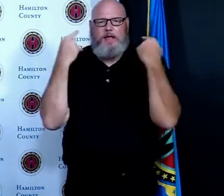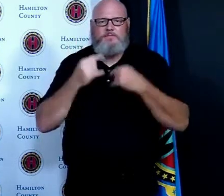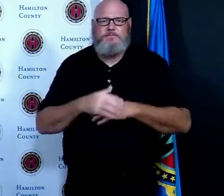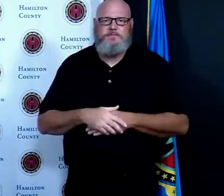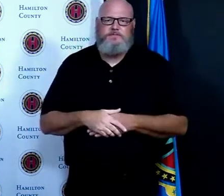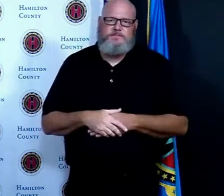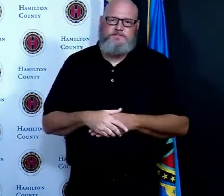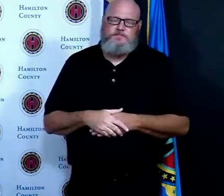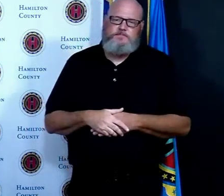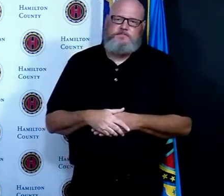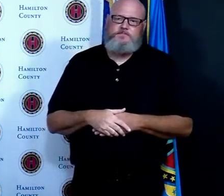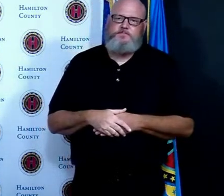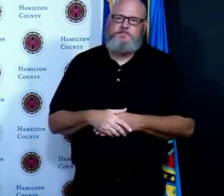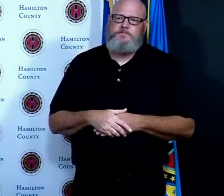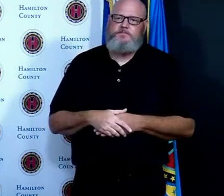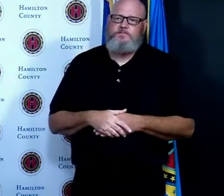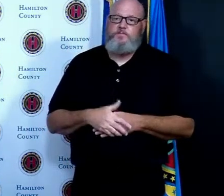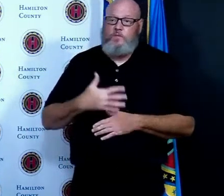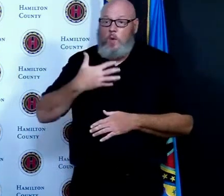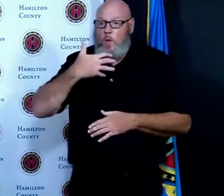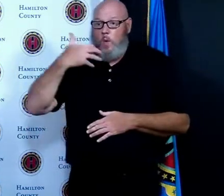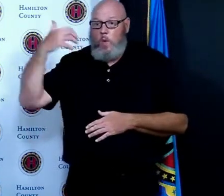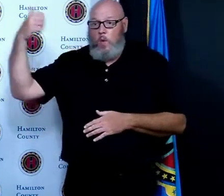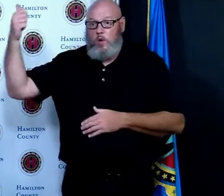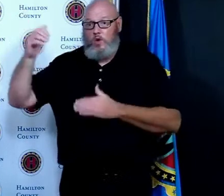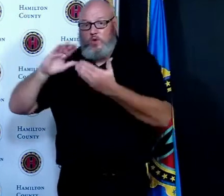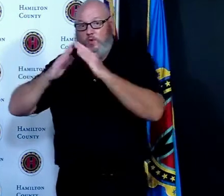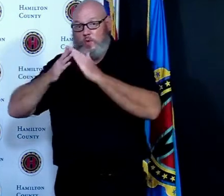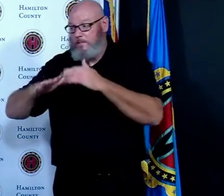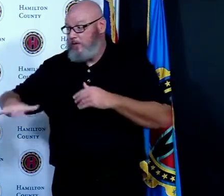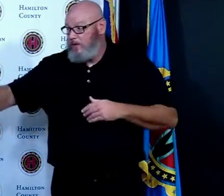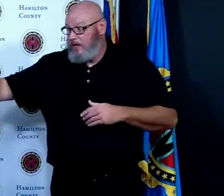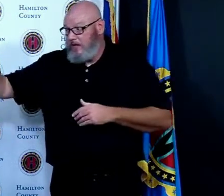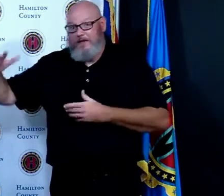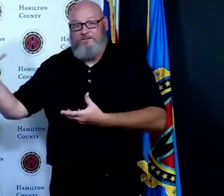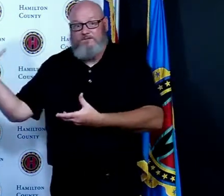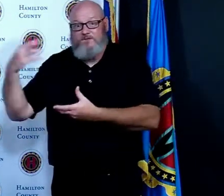community we know that there will be an impact which can include hospitalizations